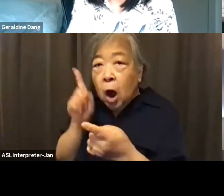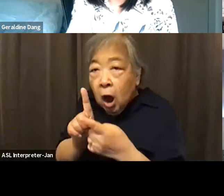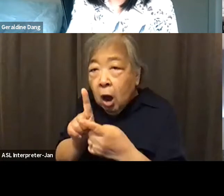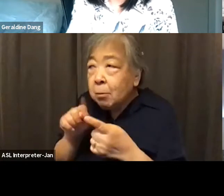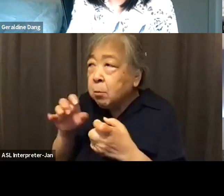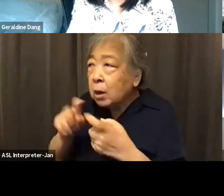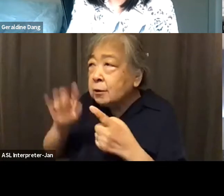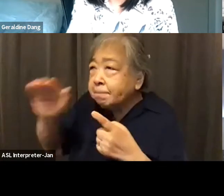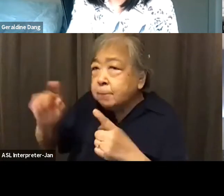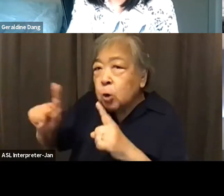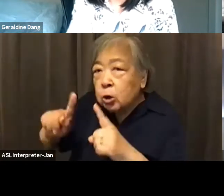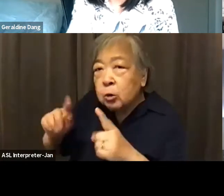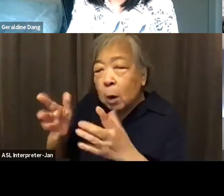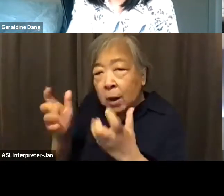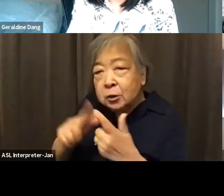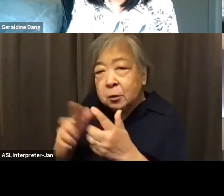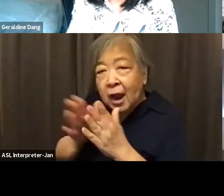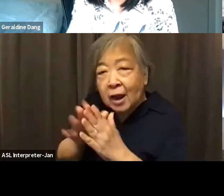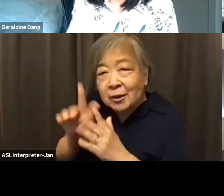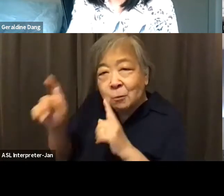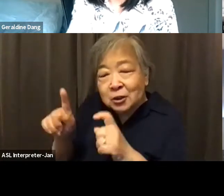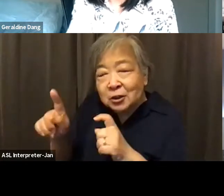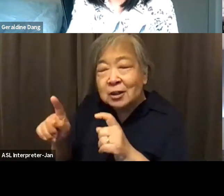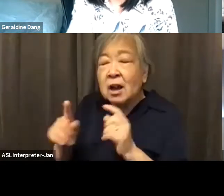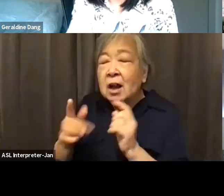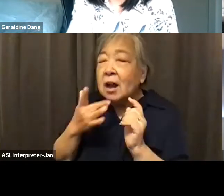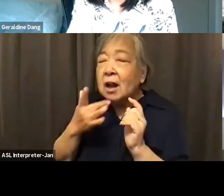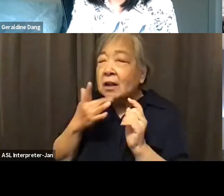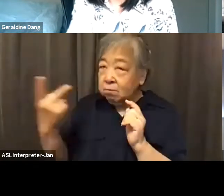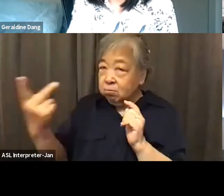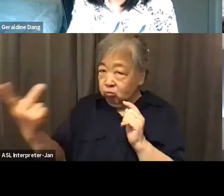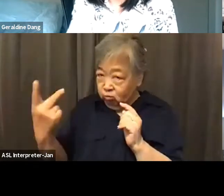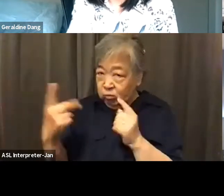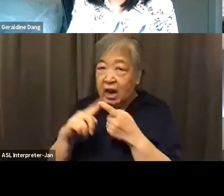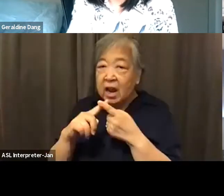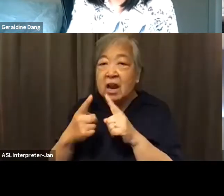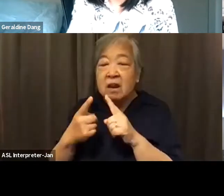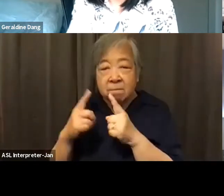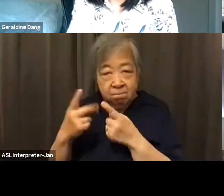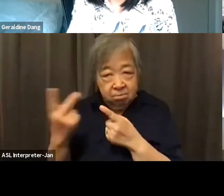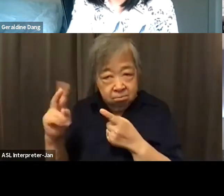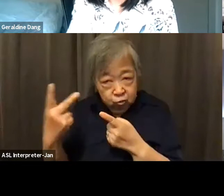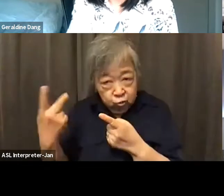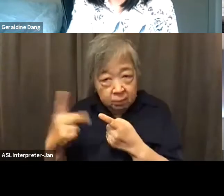And thankfully we befriended each other and we were able to travel throughout Northern